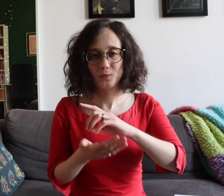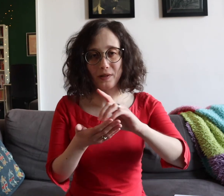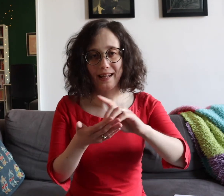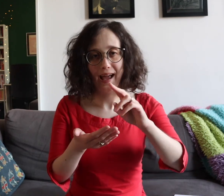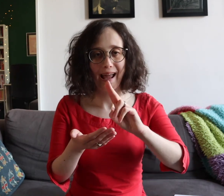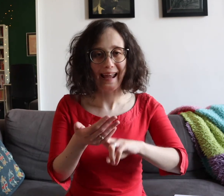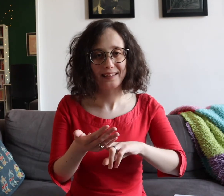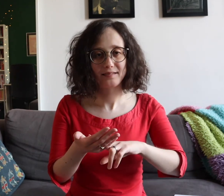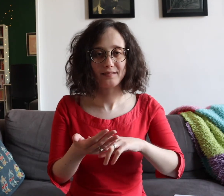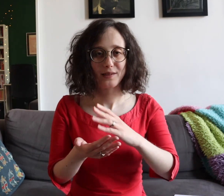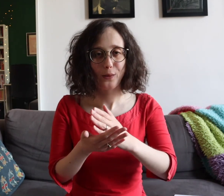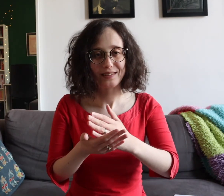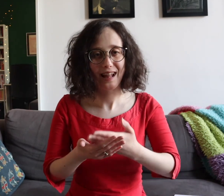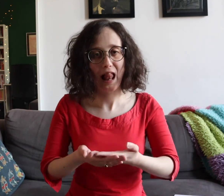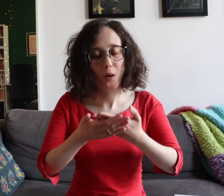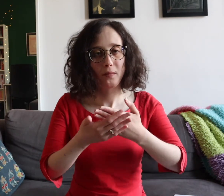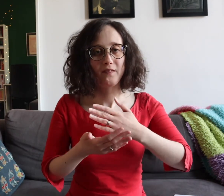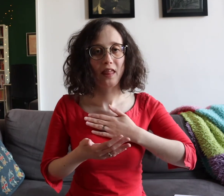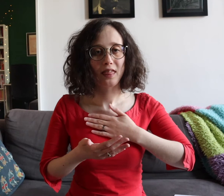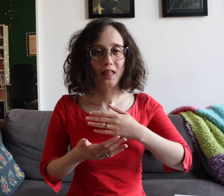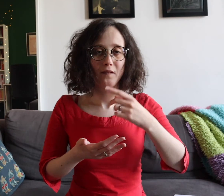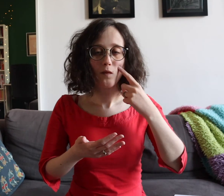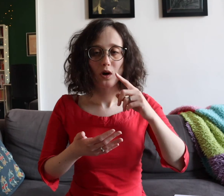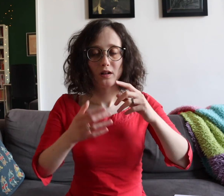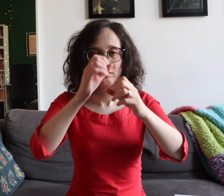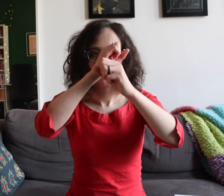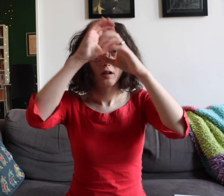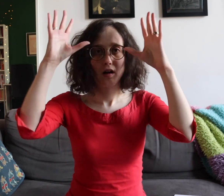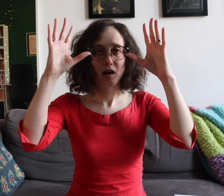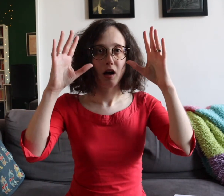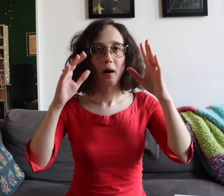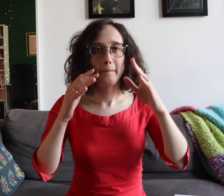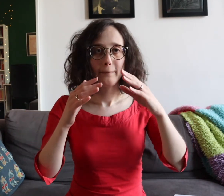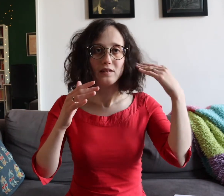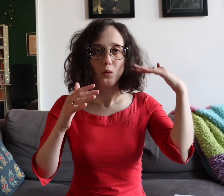The documentary really helped me in realising that it was alright for being